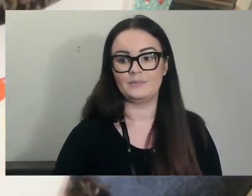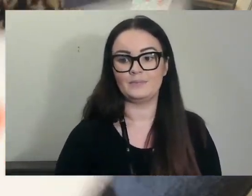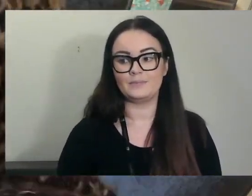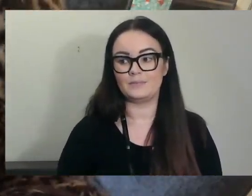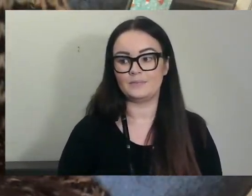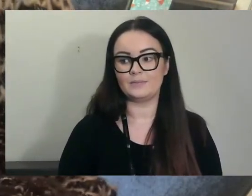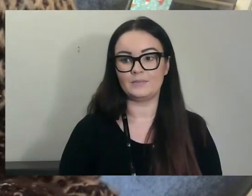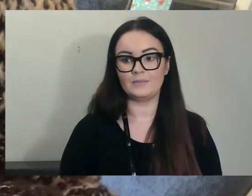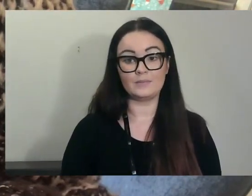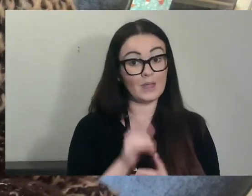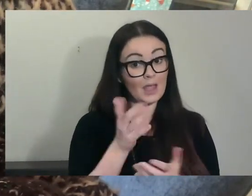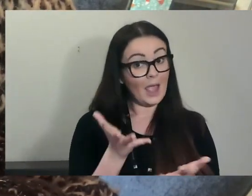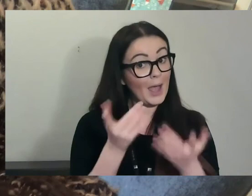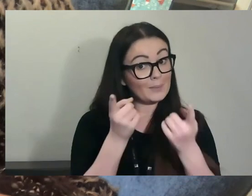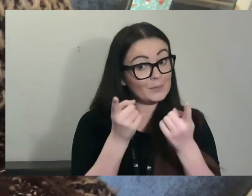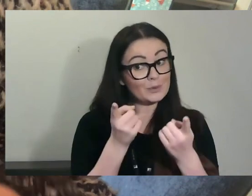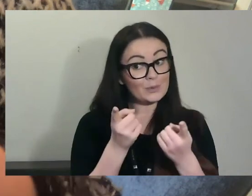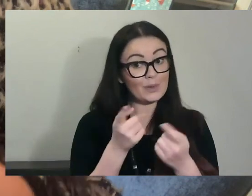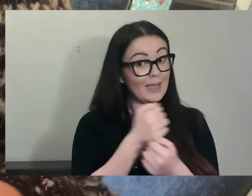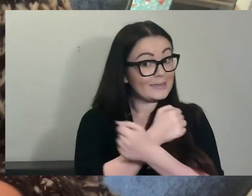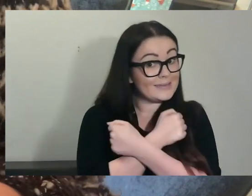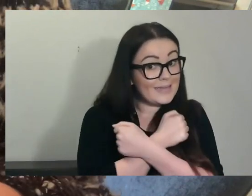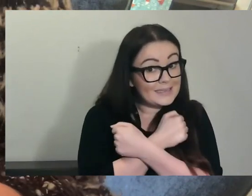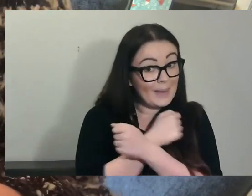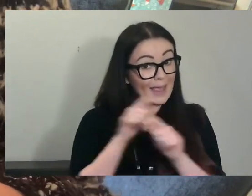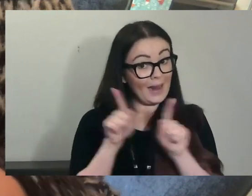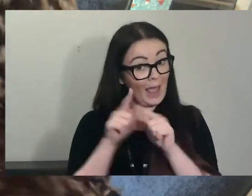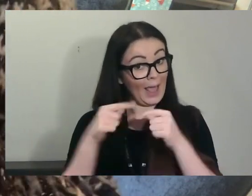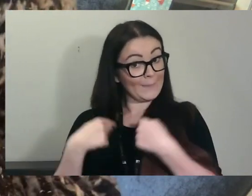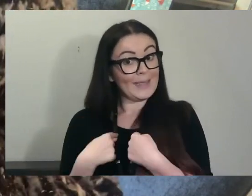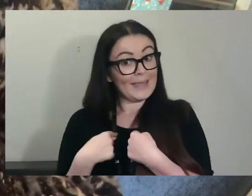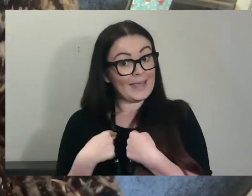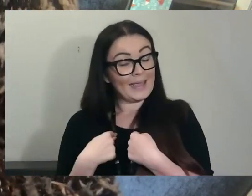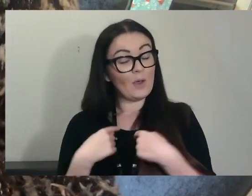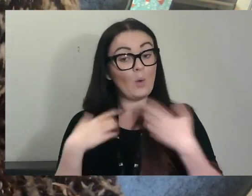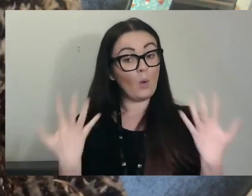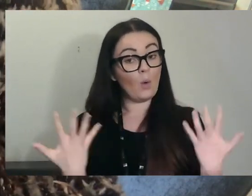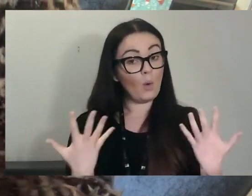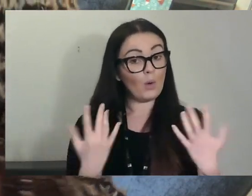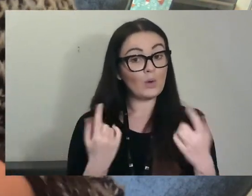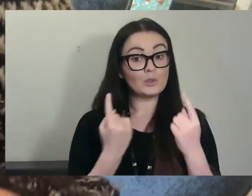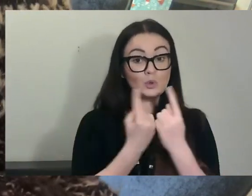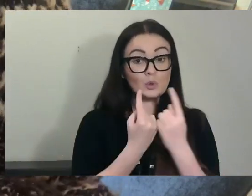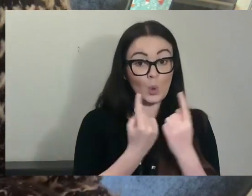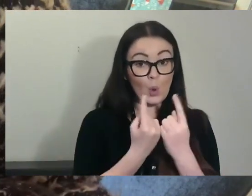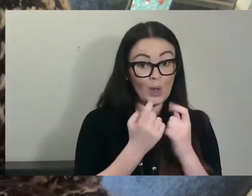now like I said it's up to you. You can do a teddy bear with me you could do a toy of